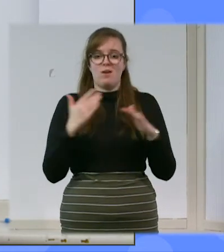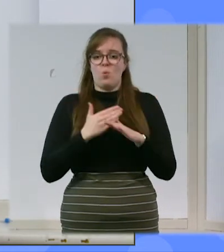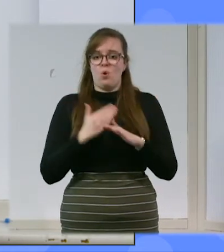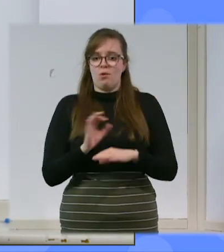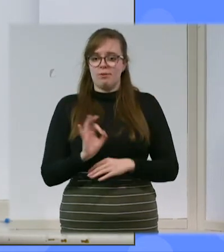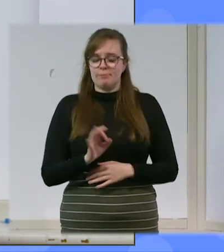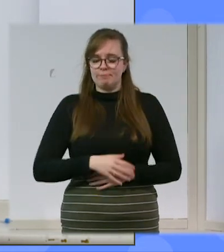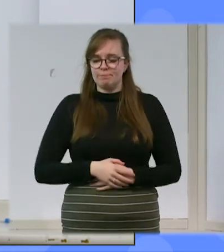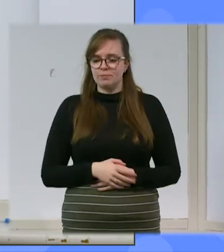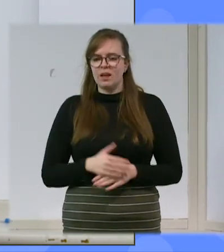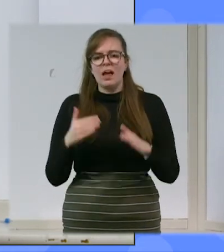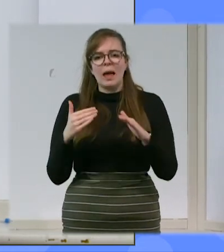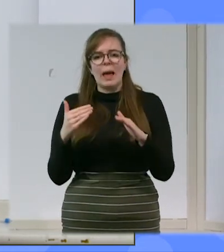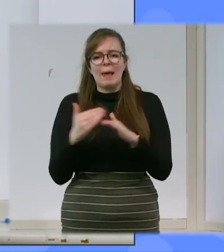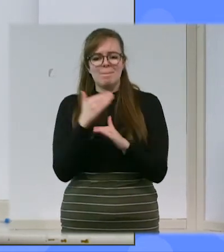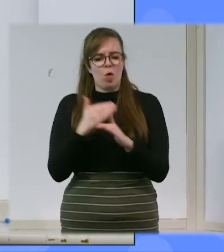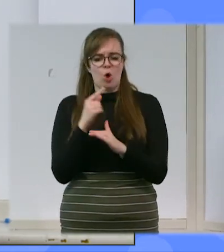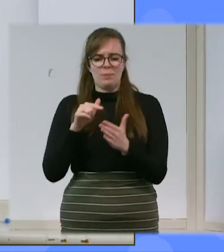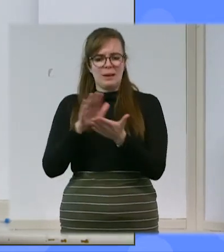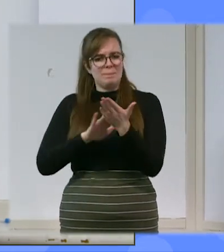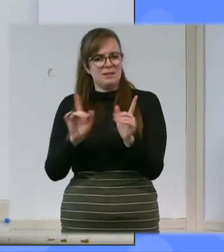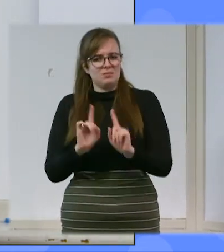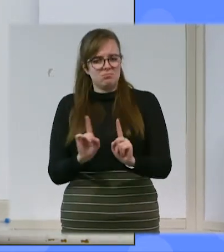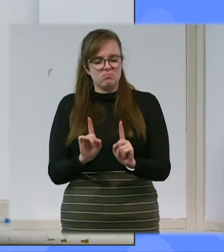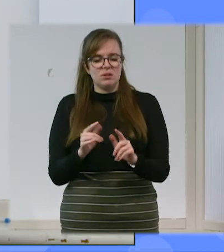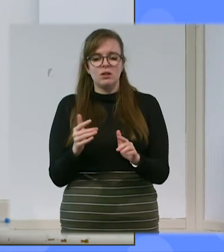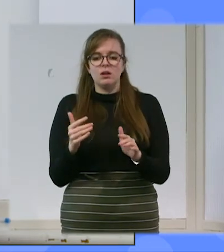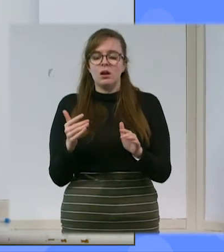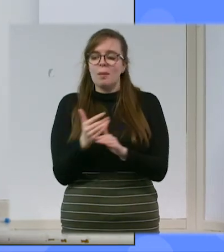does employment actually mean employment actually means lots of different things